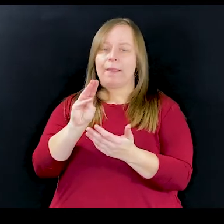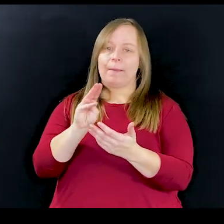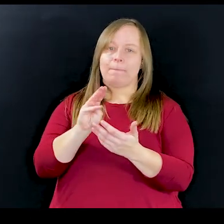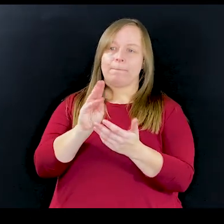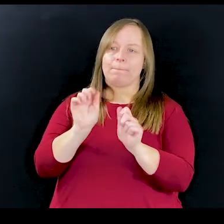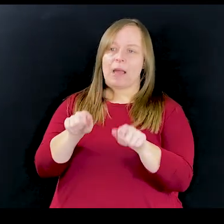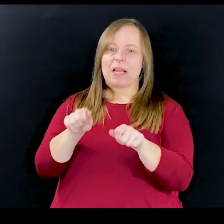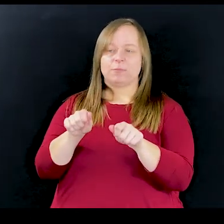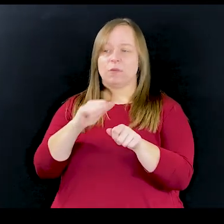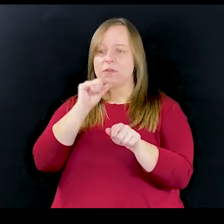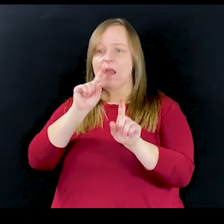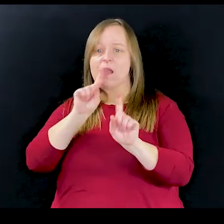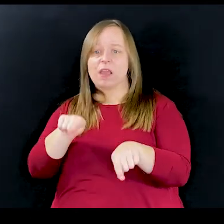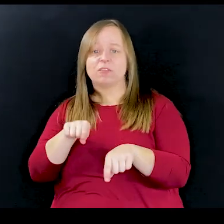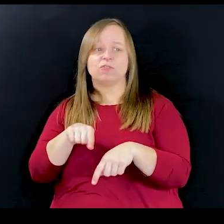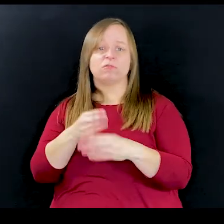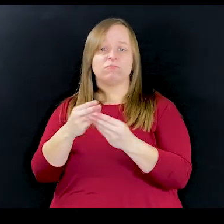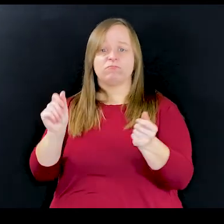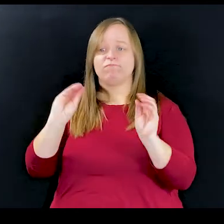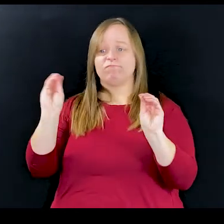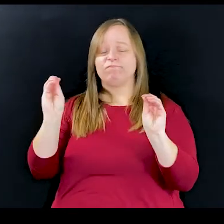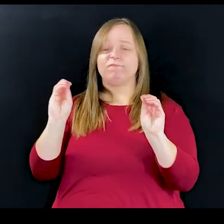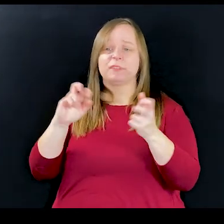possibly go unanswered or have issues